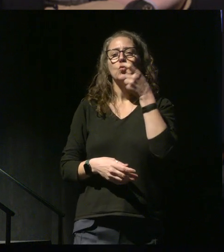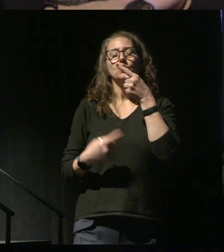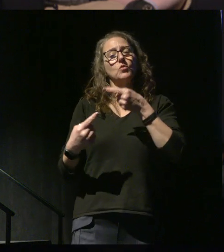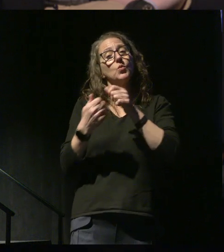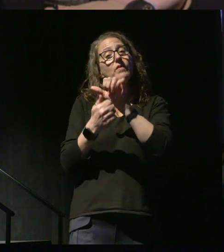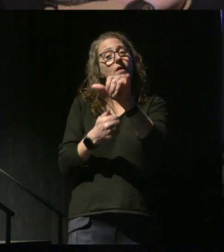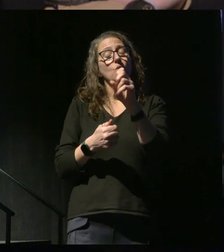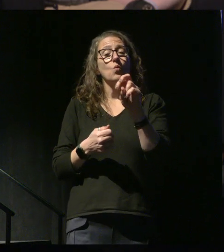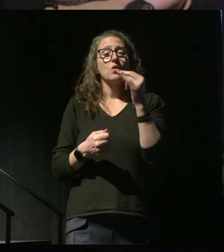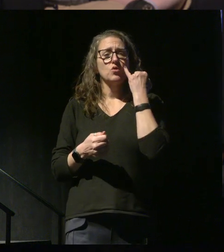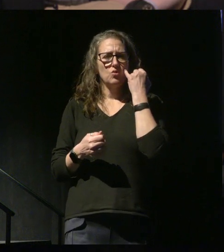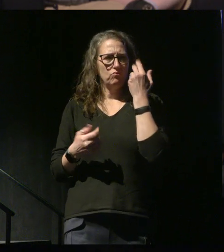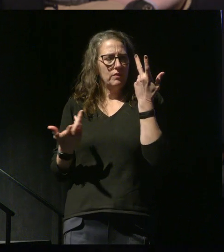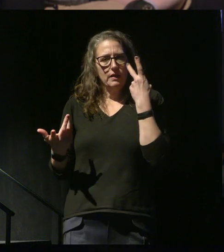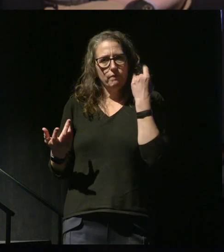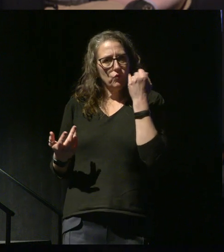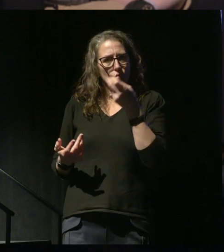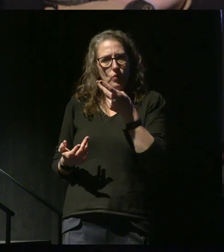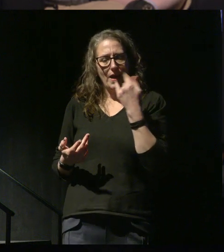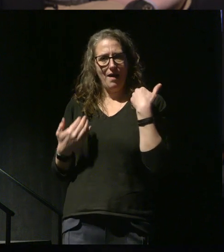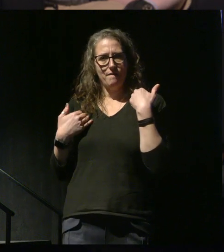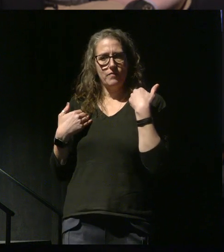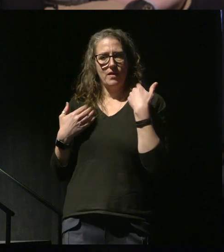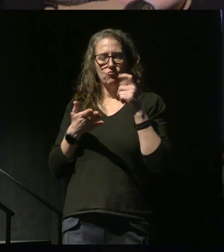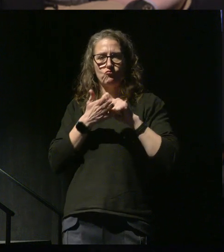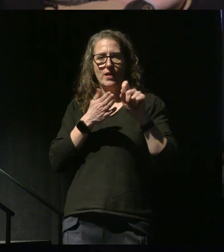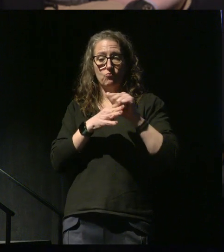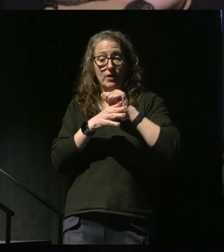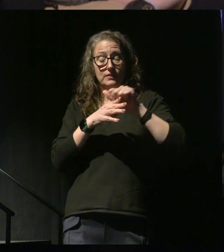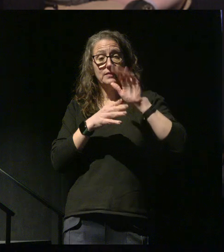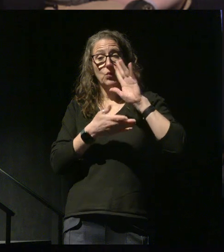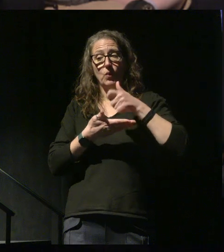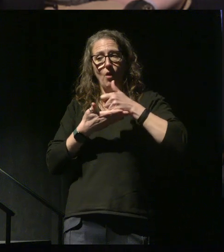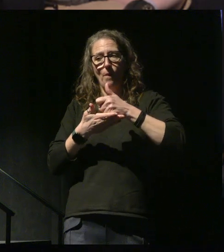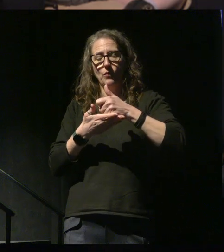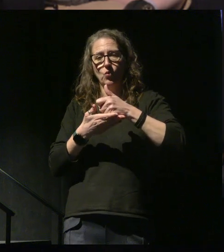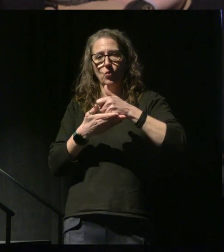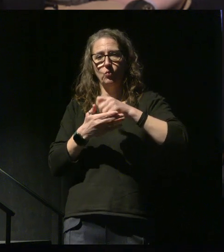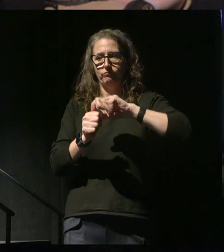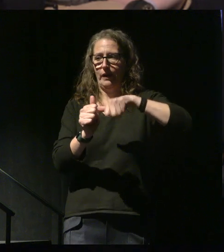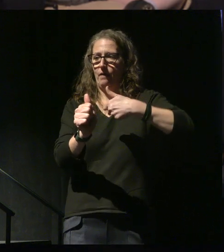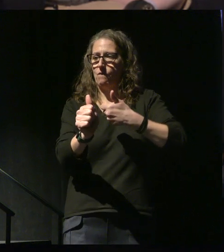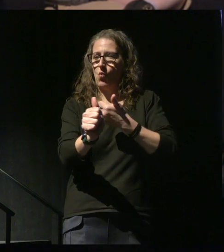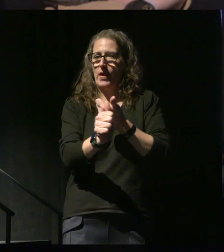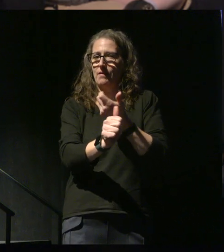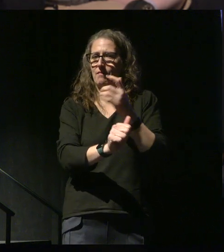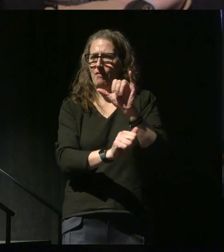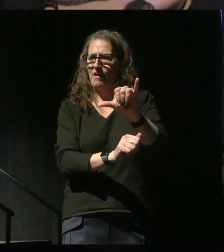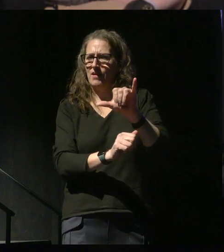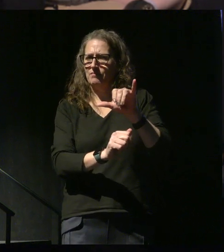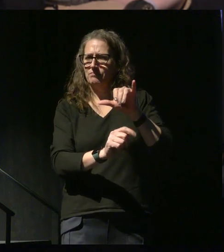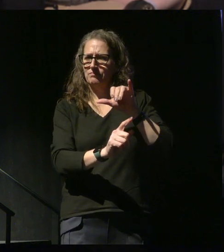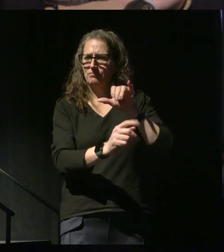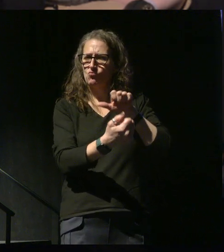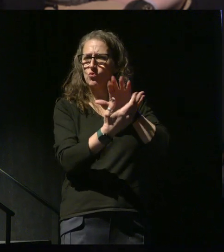or if you have kind of writing practices that help you circumvent that or circumnavigate that. Mm.